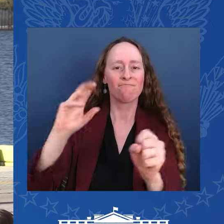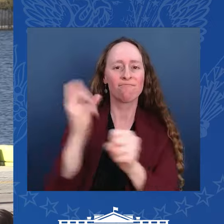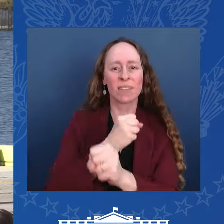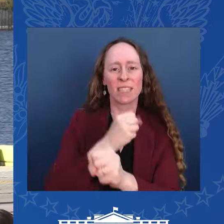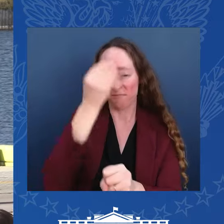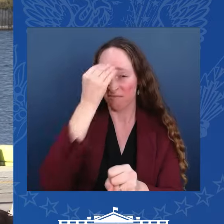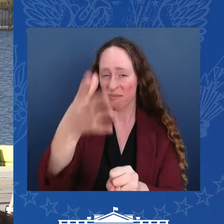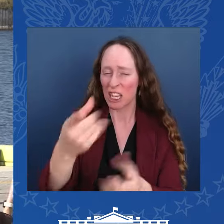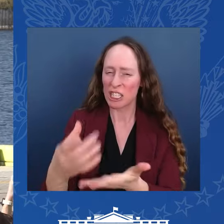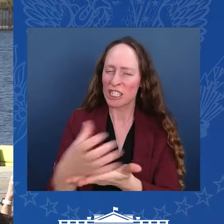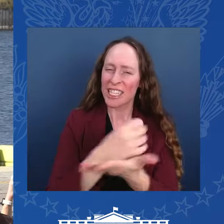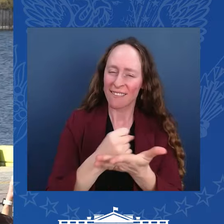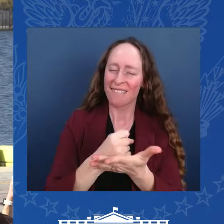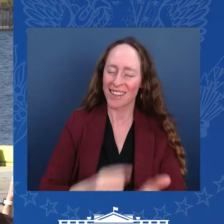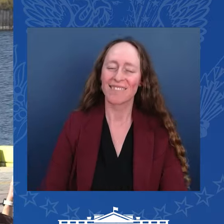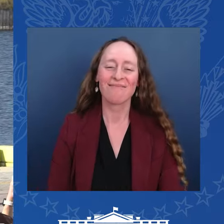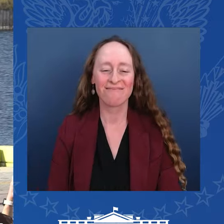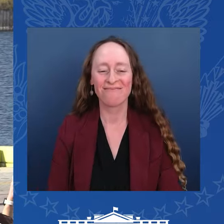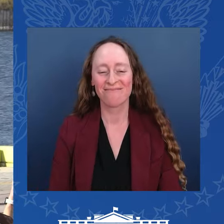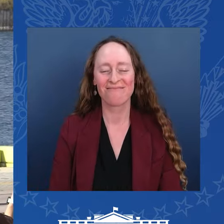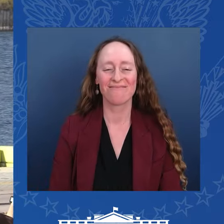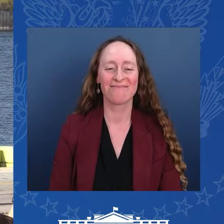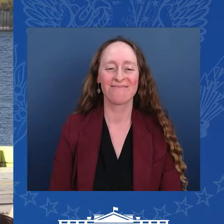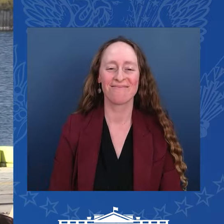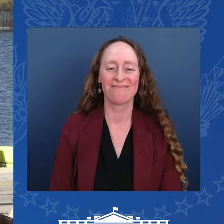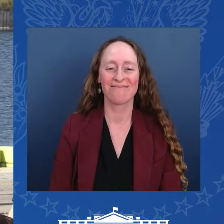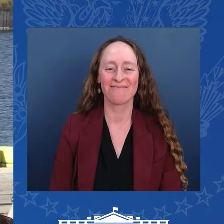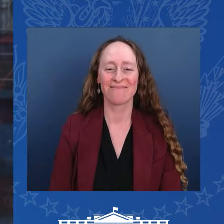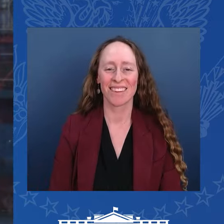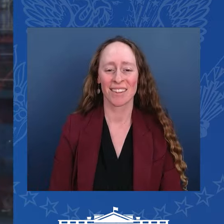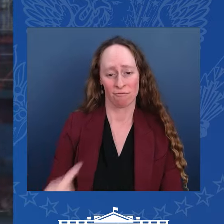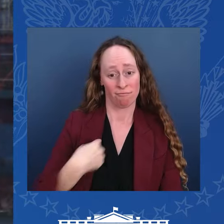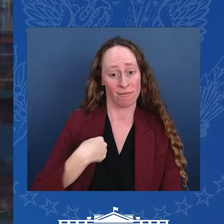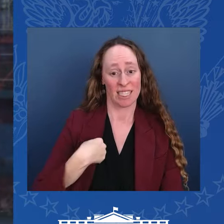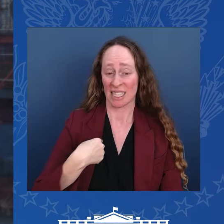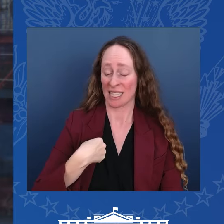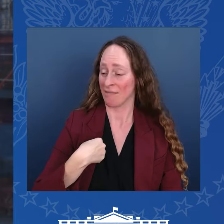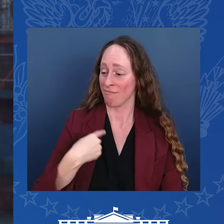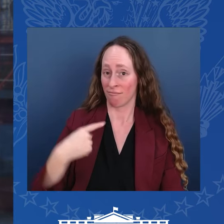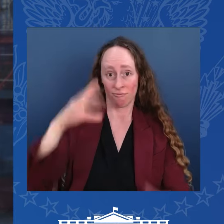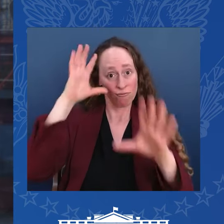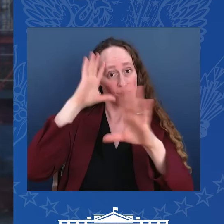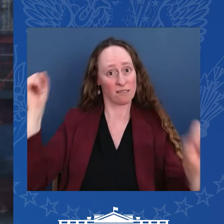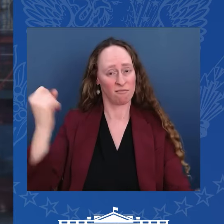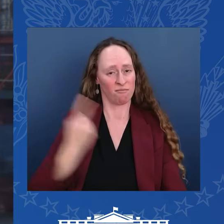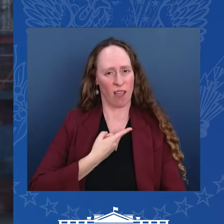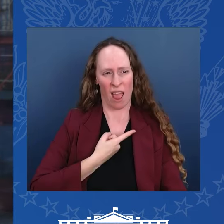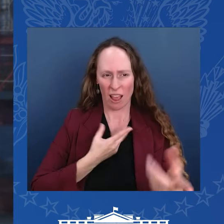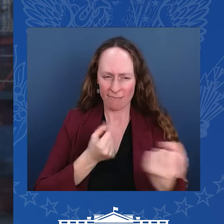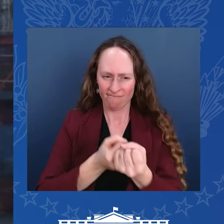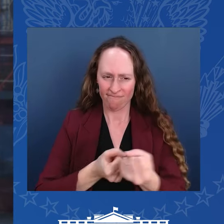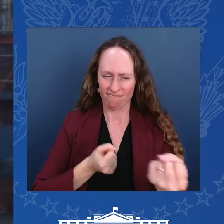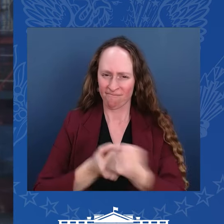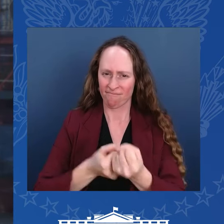You know, I'm calling the most pro-union president in history and it's not hard man, it's a simple proposition. Middle class built this country,